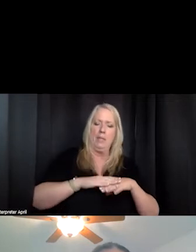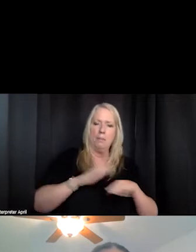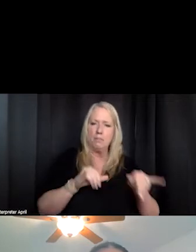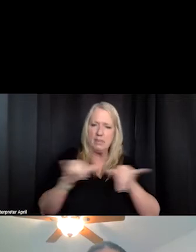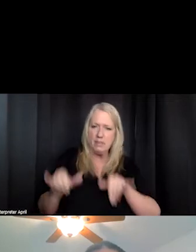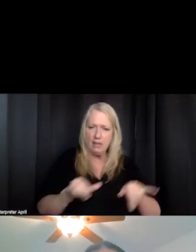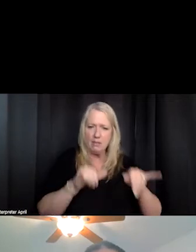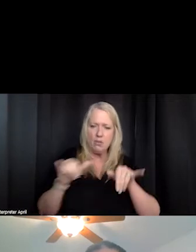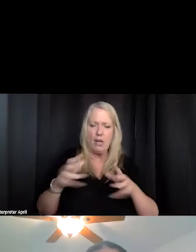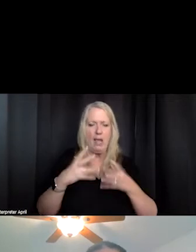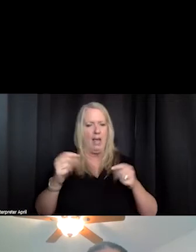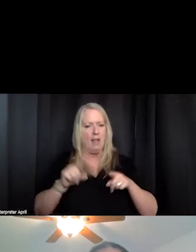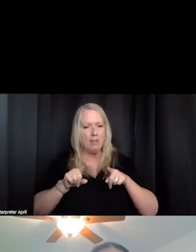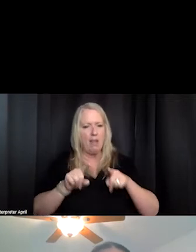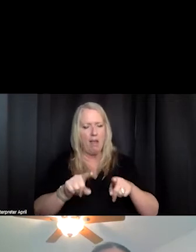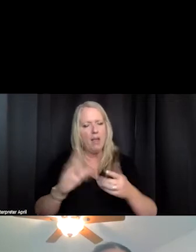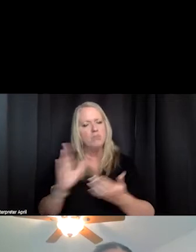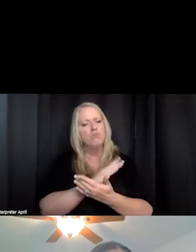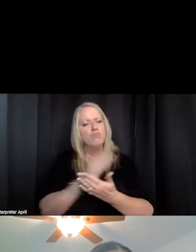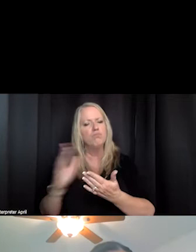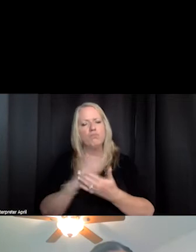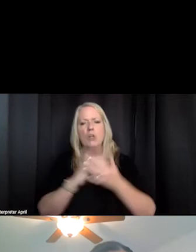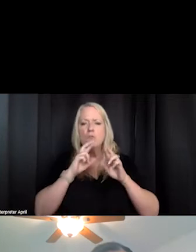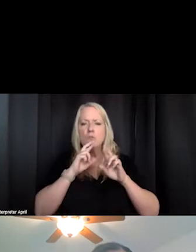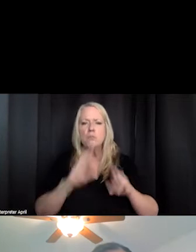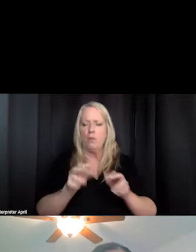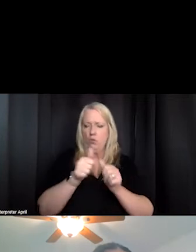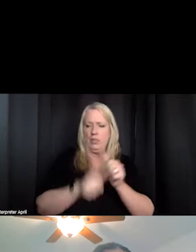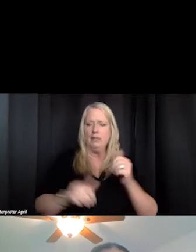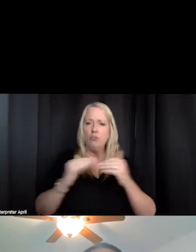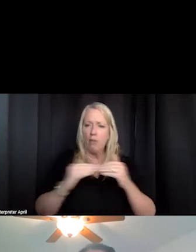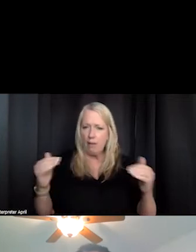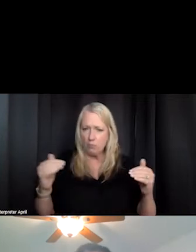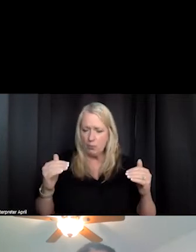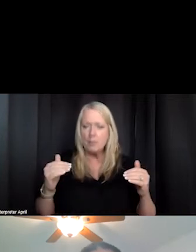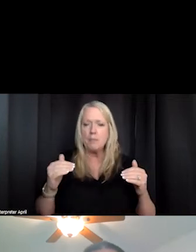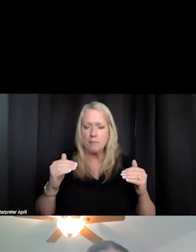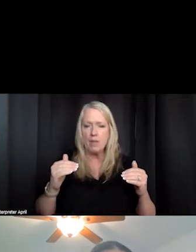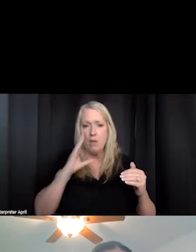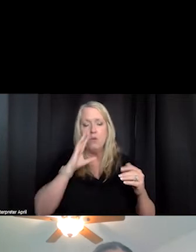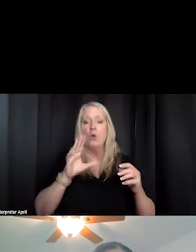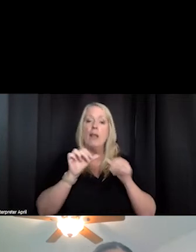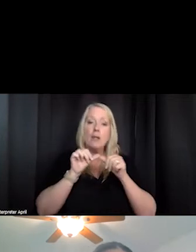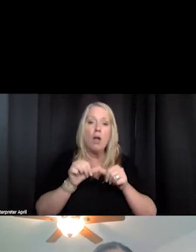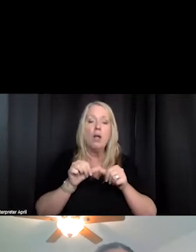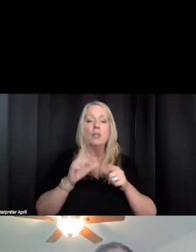ARRANGE RESPONSIBILITY FOR LEVELS. ONGOING EVALUATION PURPOSES. ABLE TO